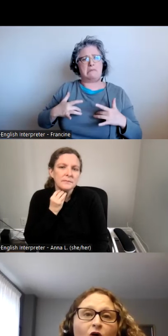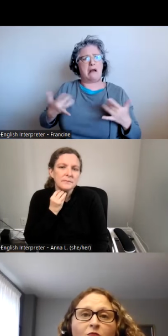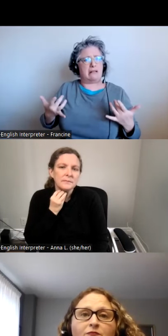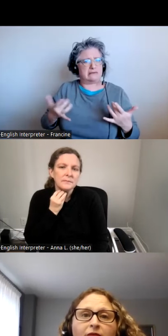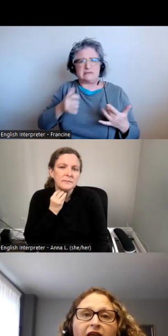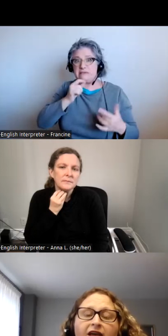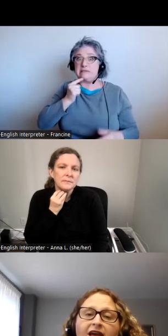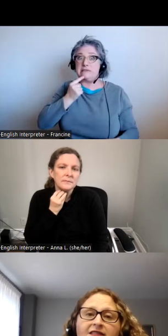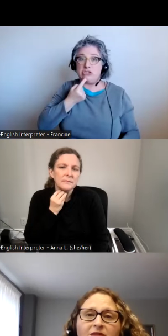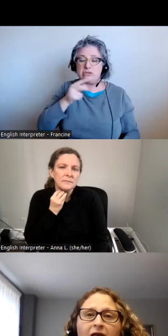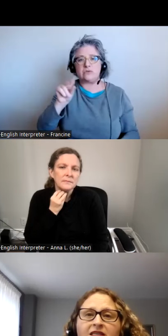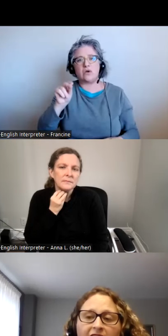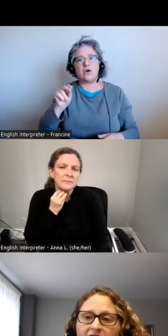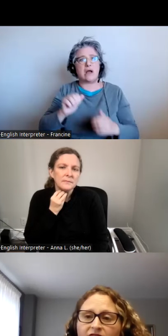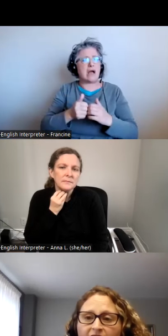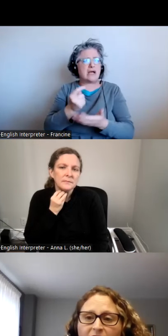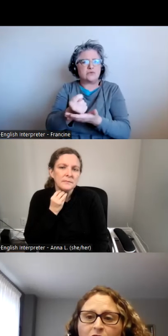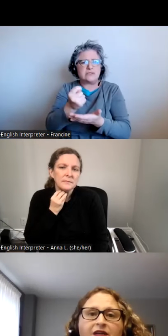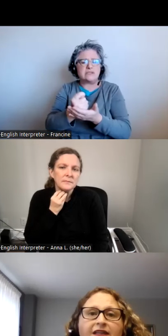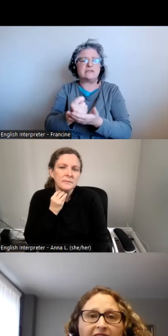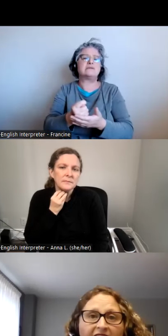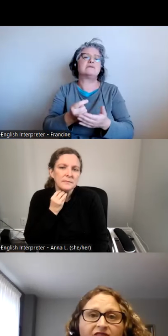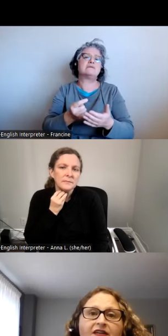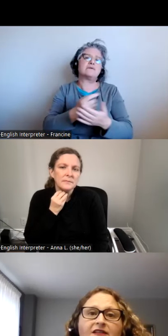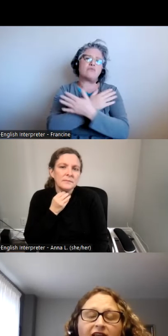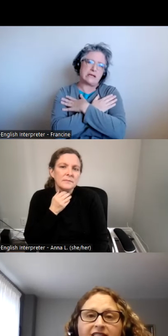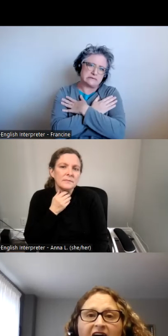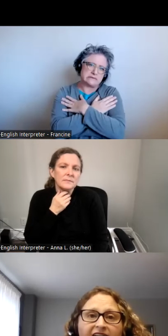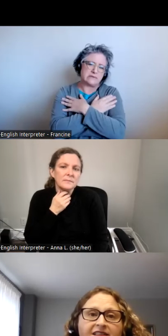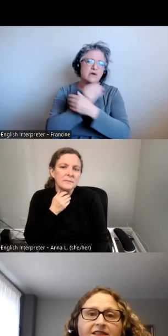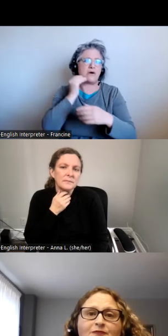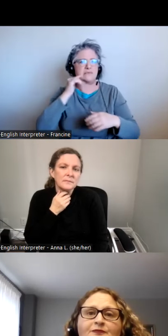and early twenties. Cases related to vaccination